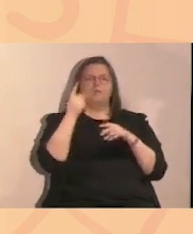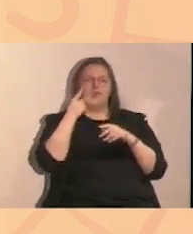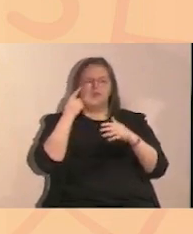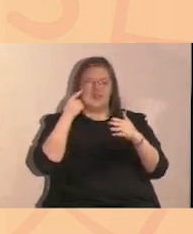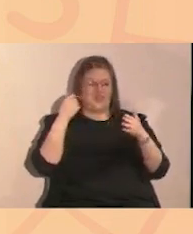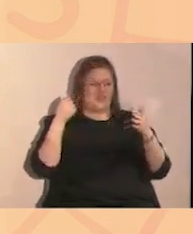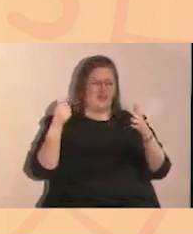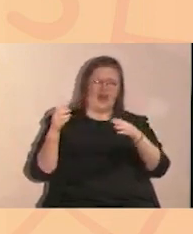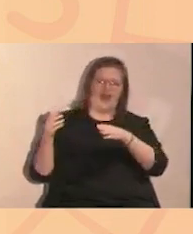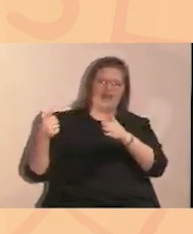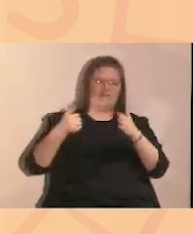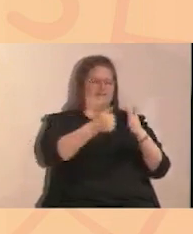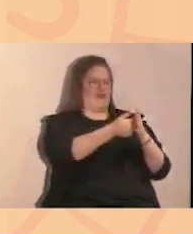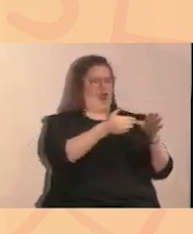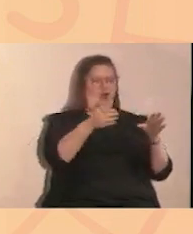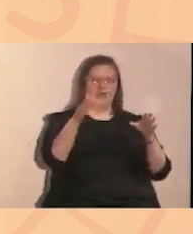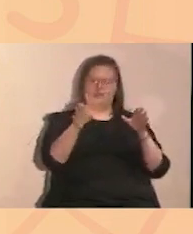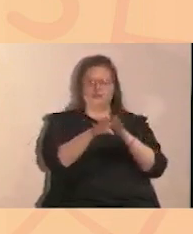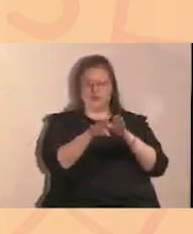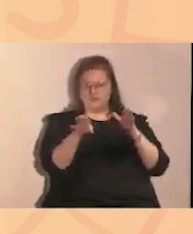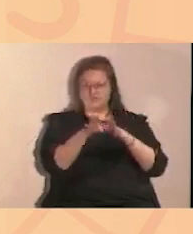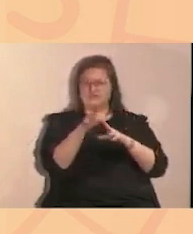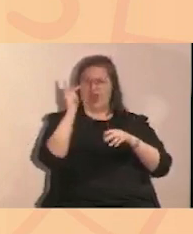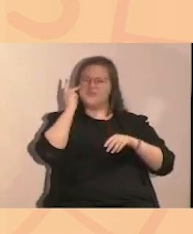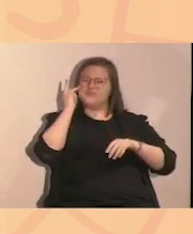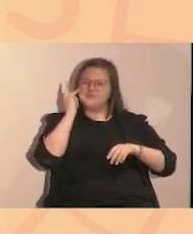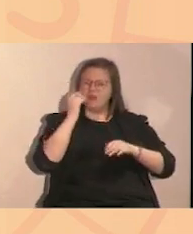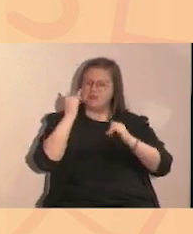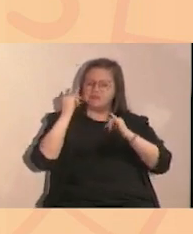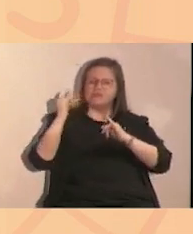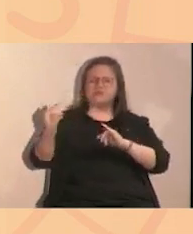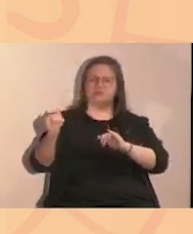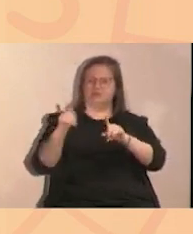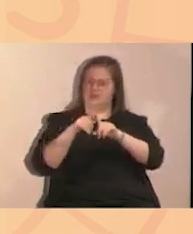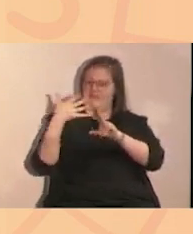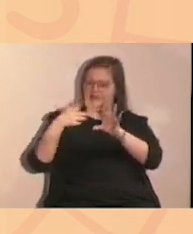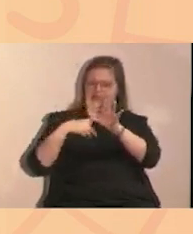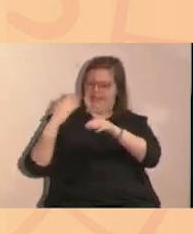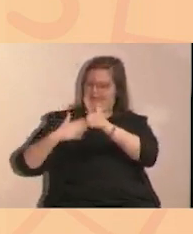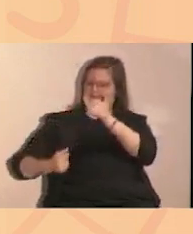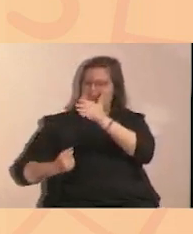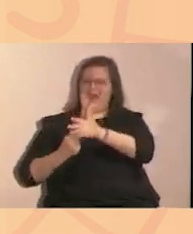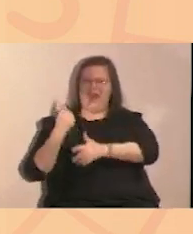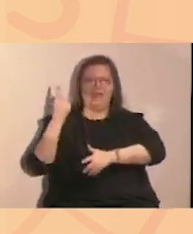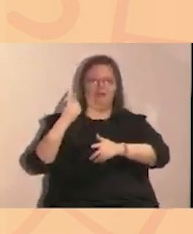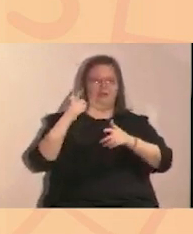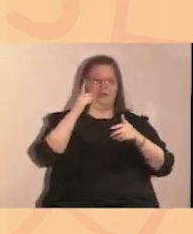as if the last 50 years had never happened. We see a rapid reversal of politics surrounding race, gender, reproductive rights,